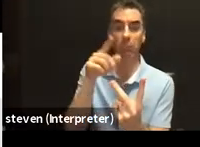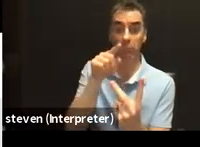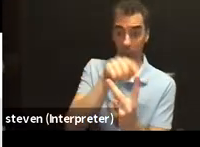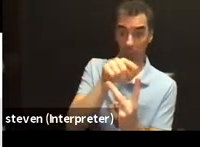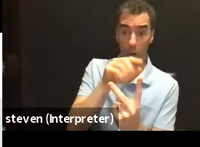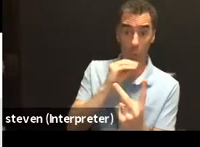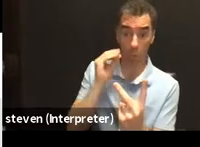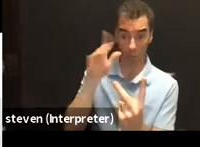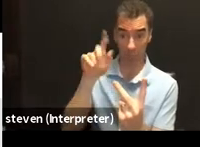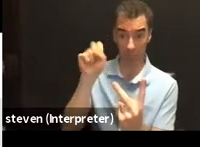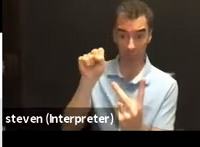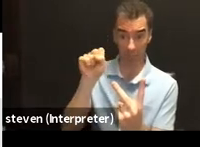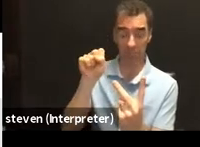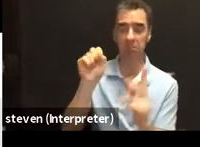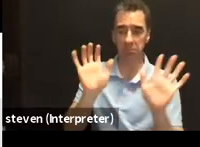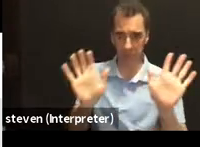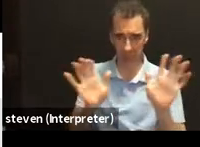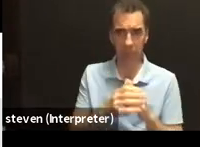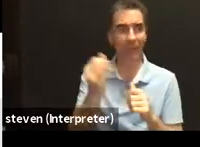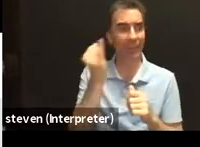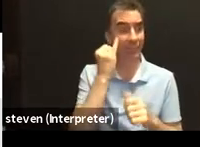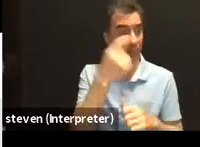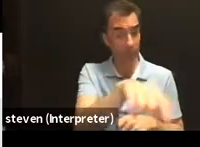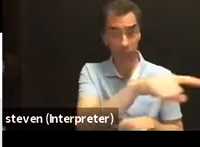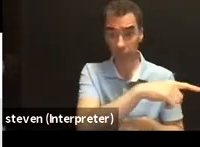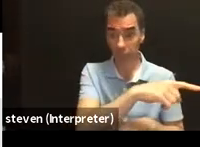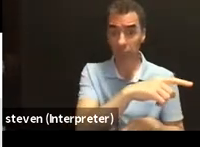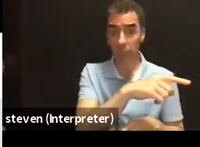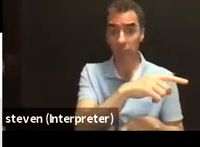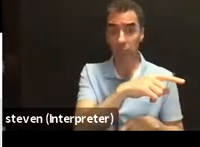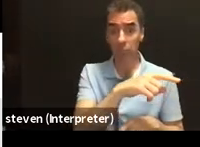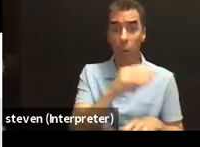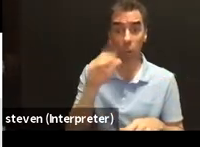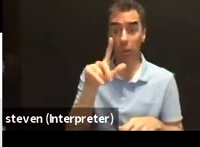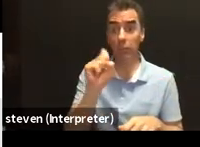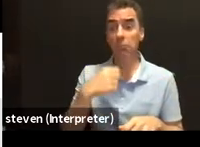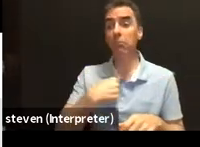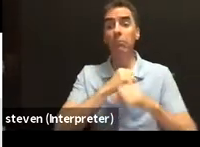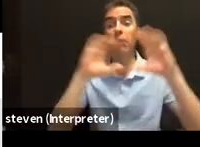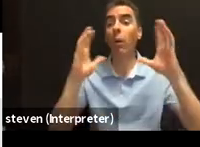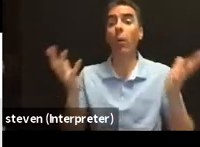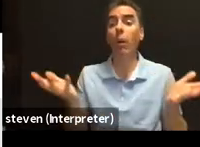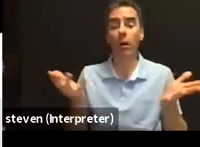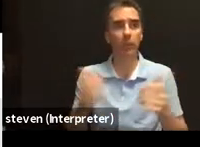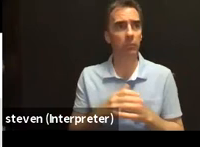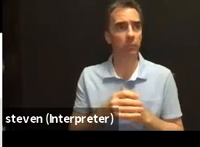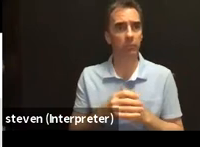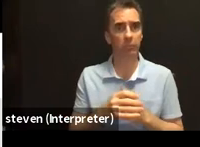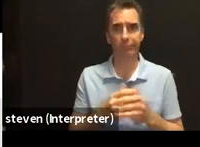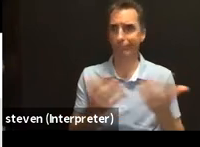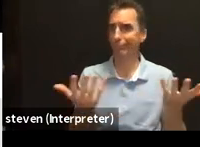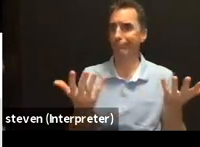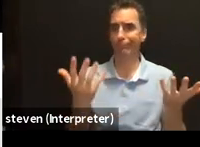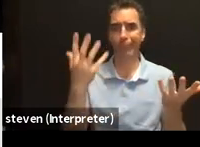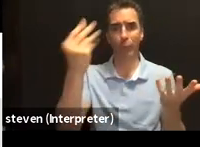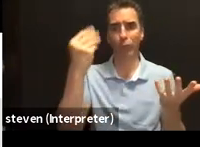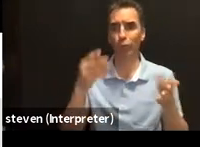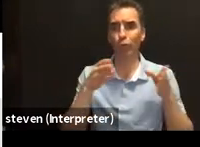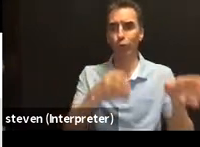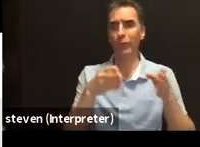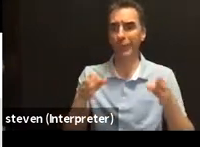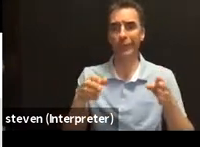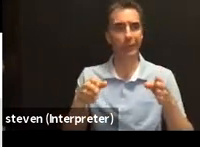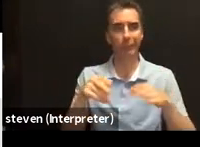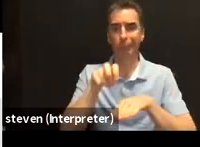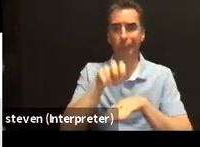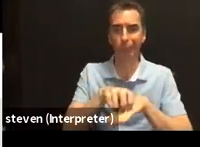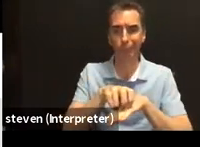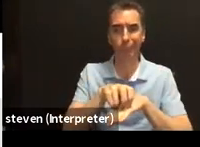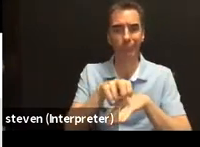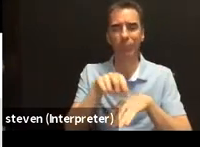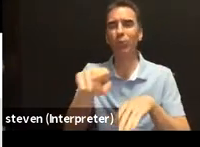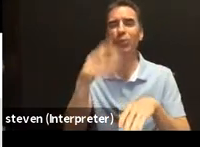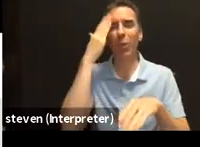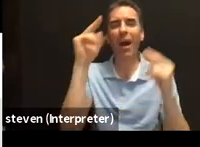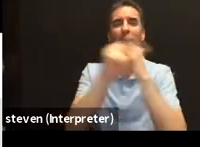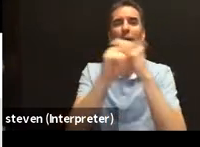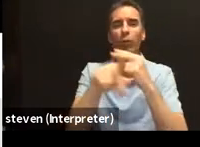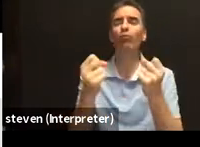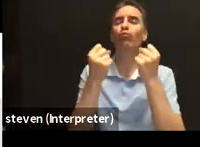maria.rodriguez: So people that are experiencing homelessness for us is that they are people that are living now outside on the streets. They're literally. Those are the people that you see when you're driving by the highway, they're sleeping next to the